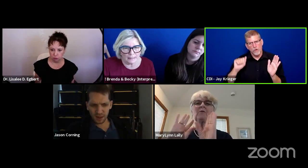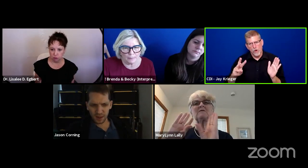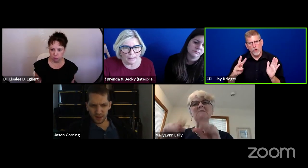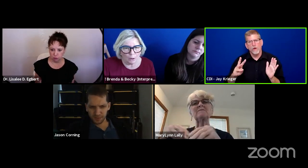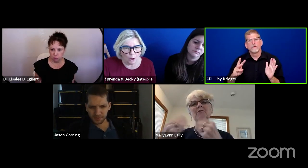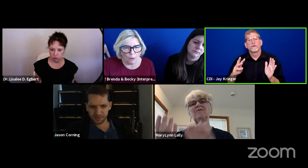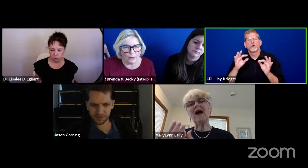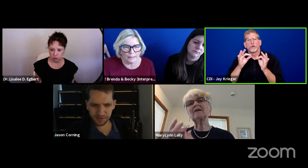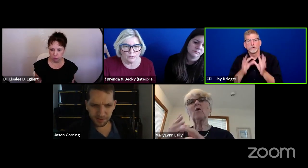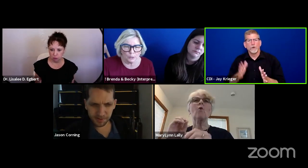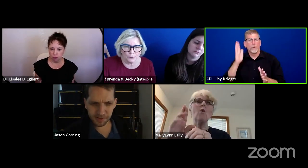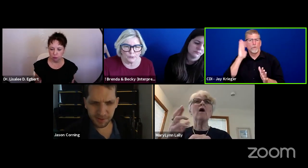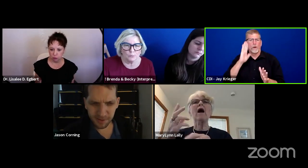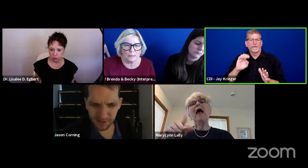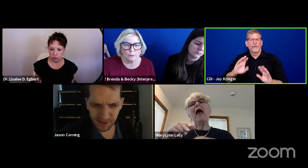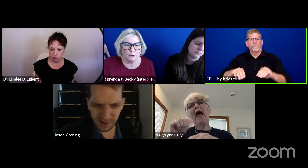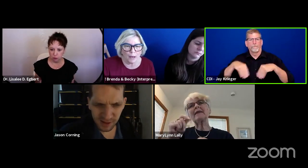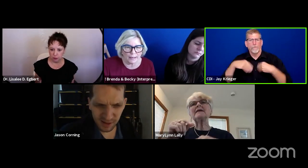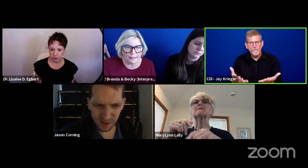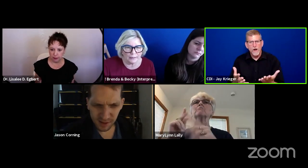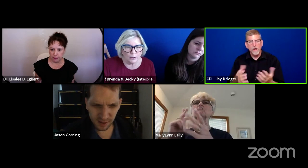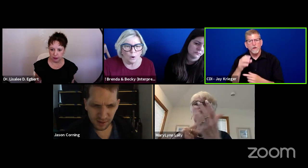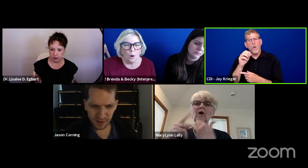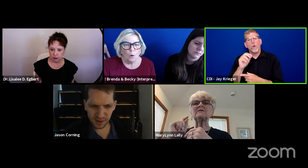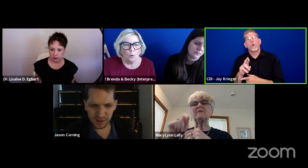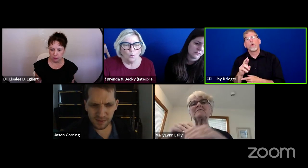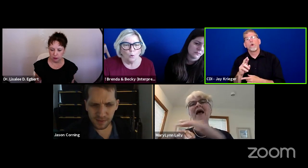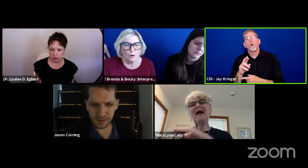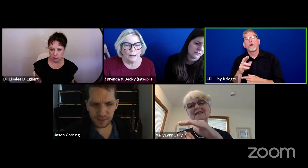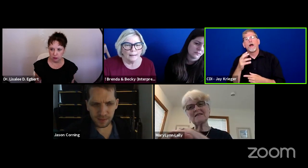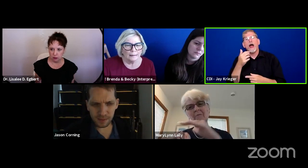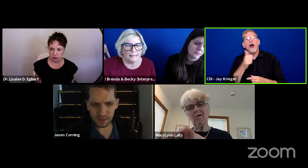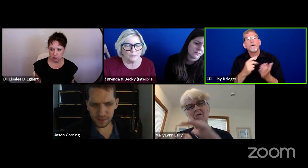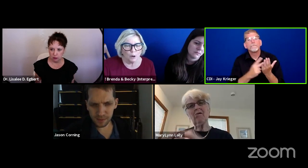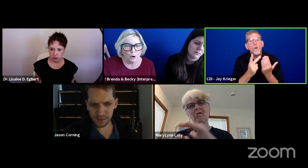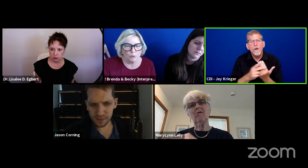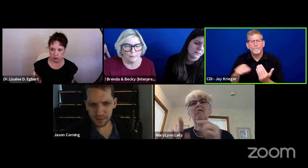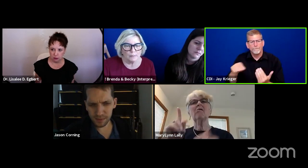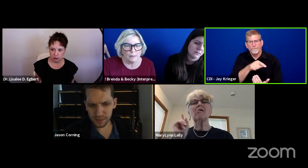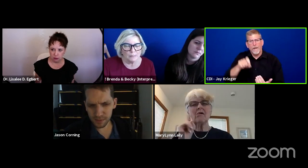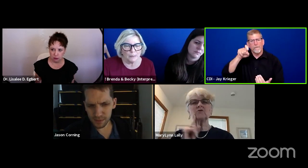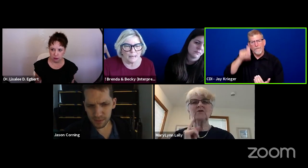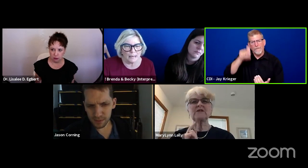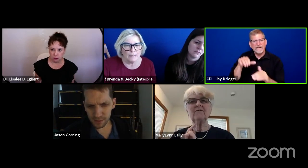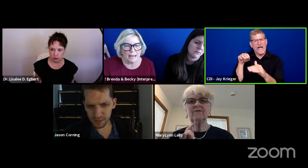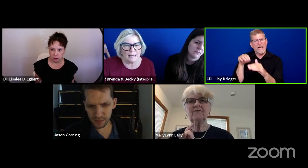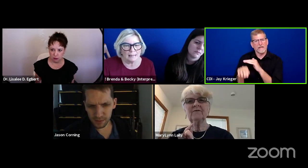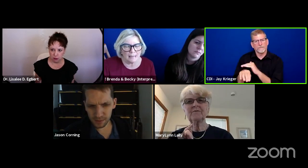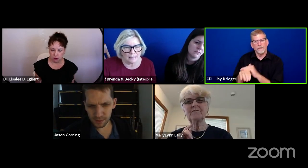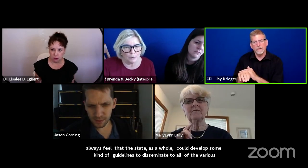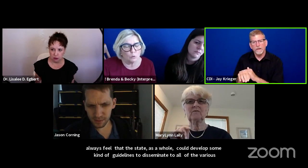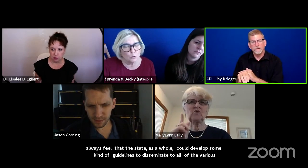by law that interpreters be provided or at least programs must be made accessible to